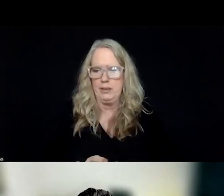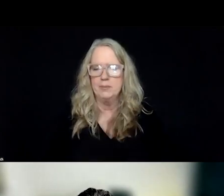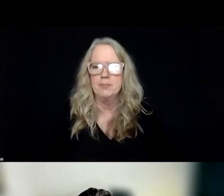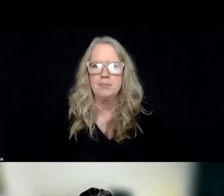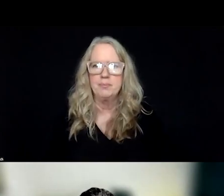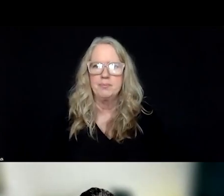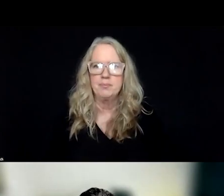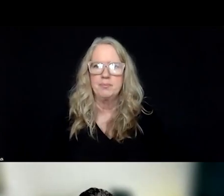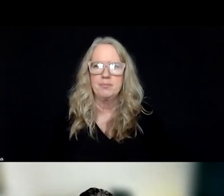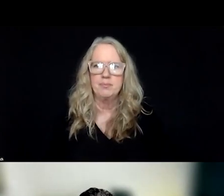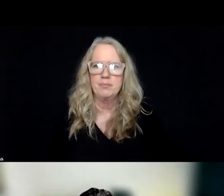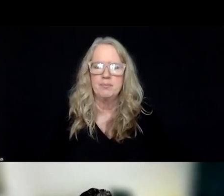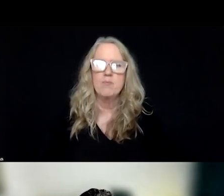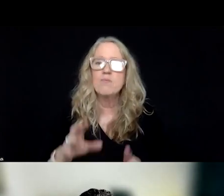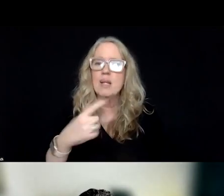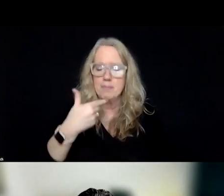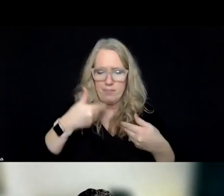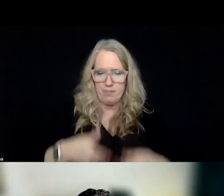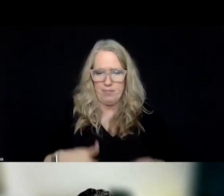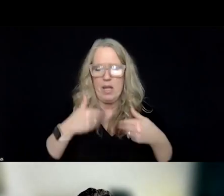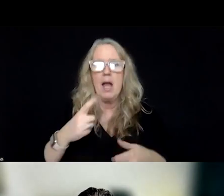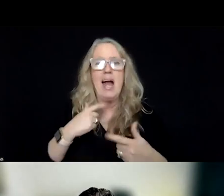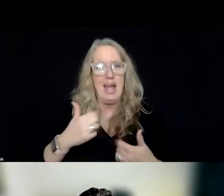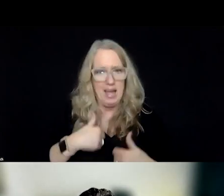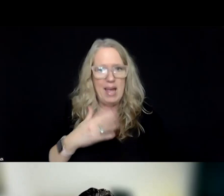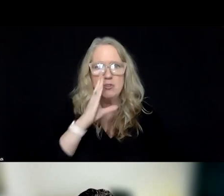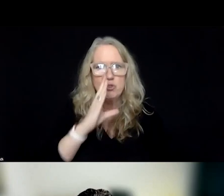AS I SAID, I AM A PERSON WITH DIRECT LIVED EXPERIENCE WITH MENTAL HEALTH AND SUBSTANCE